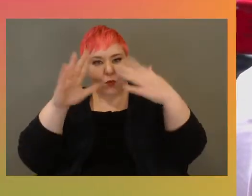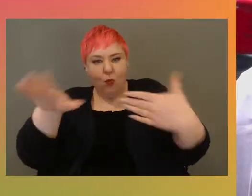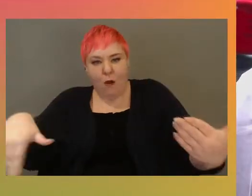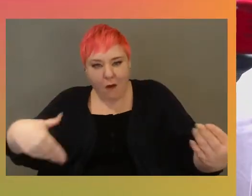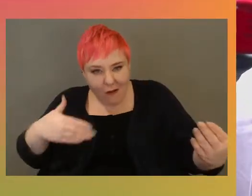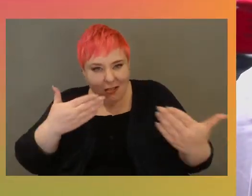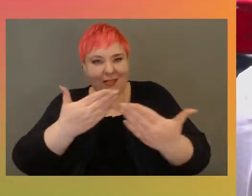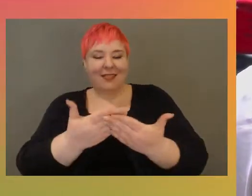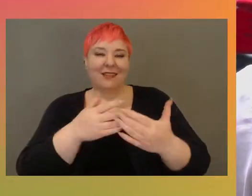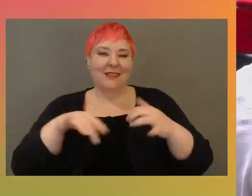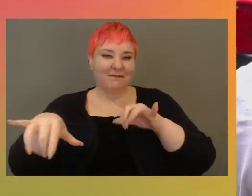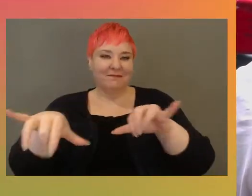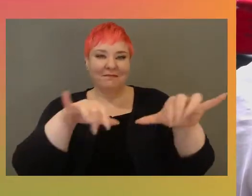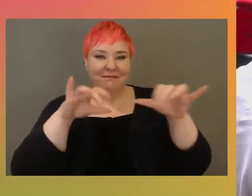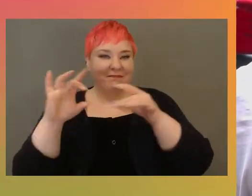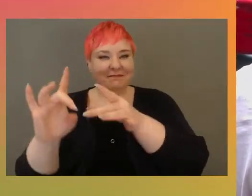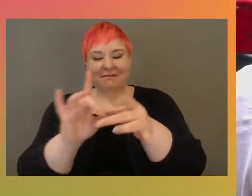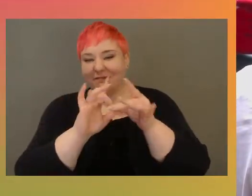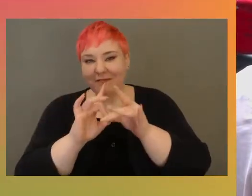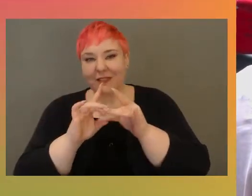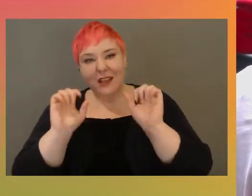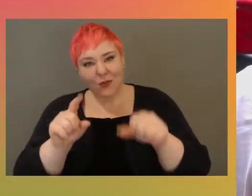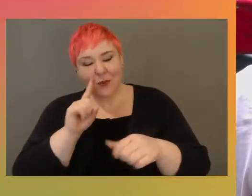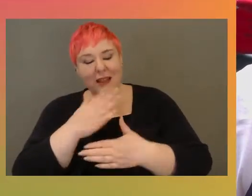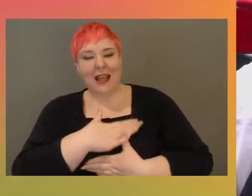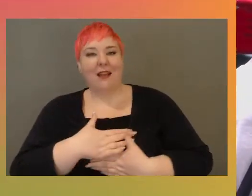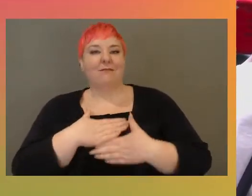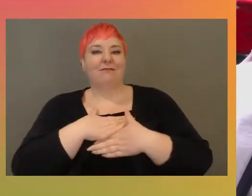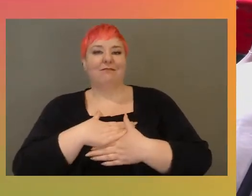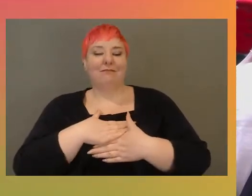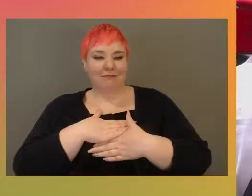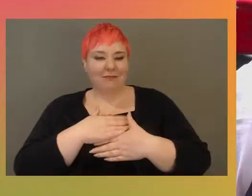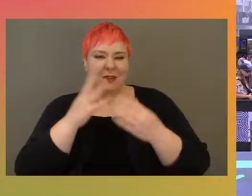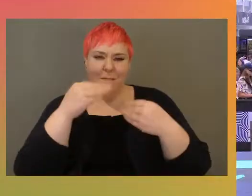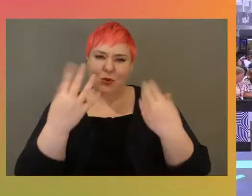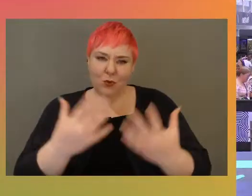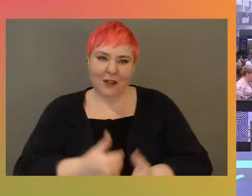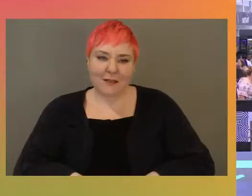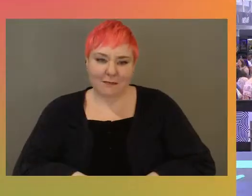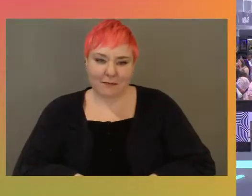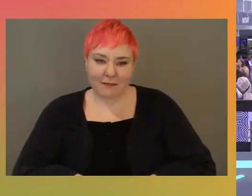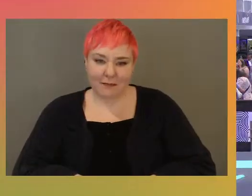WITH ALL THE BIRDS AND BEES, ANIMALS AND TREES, WITH THE EARTH ITSELF, AND THE SKY, AND WHEN YOU GET TO SEE AND